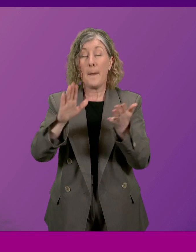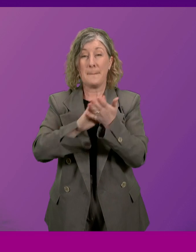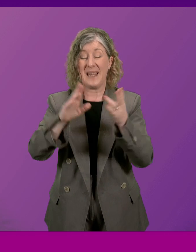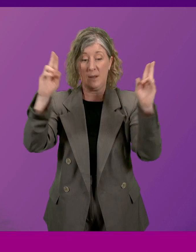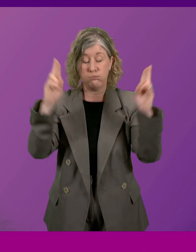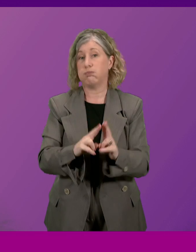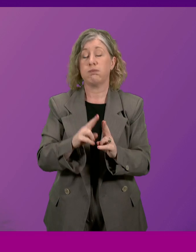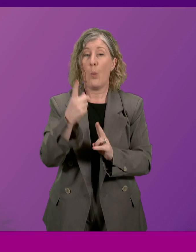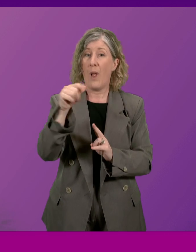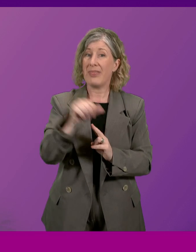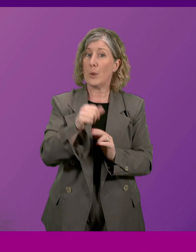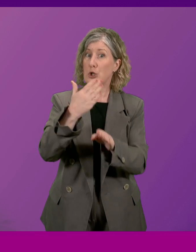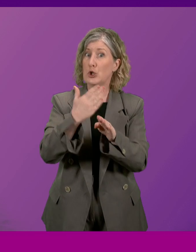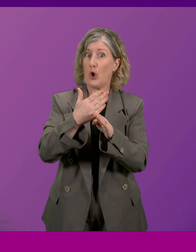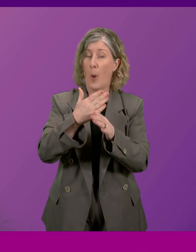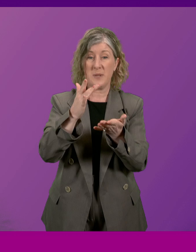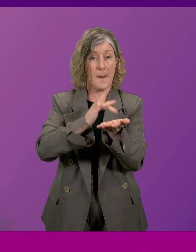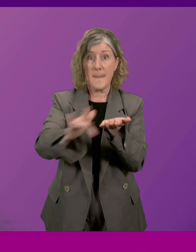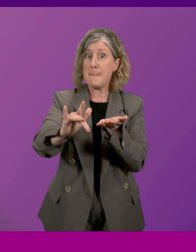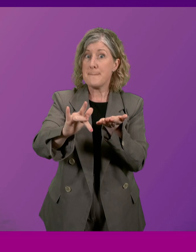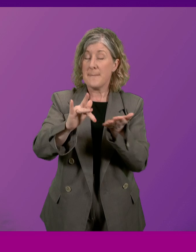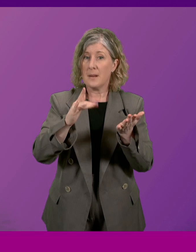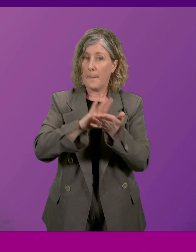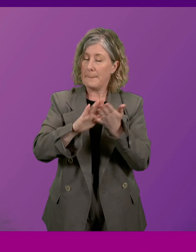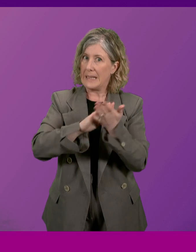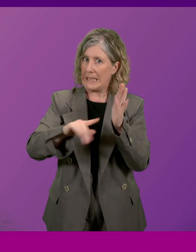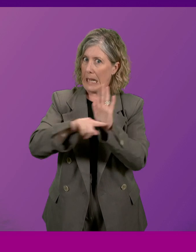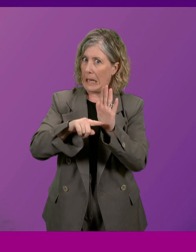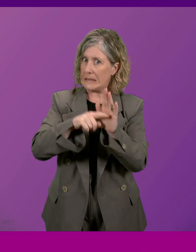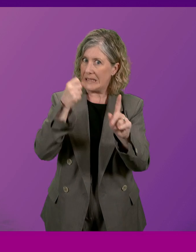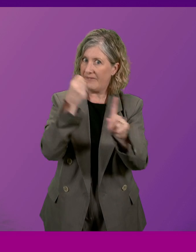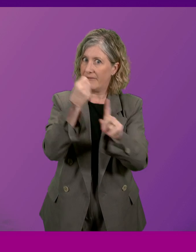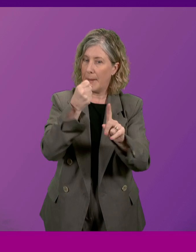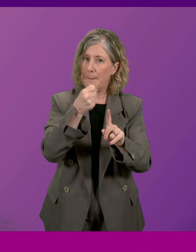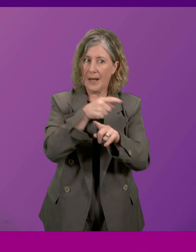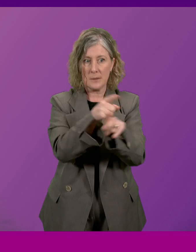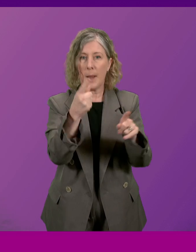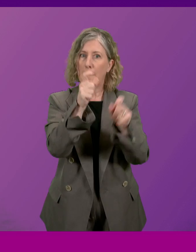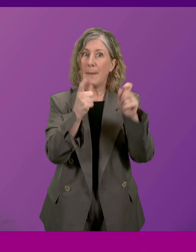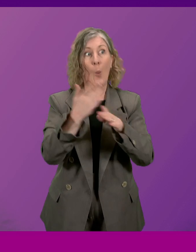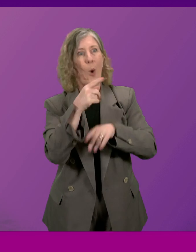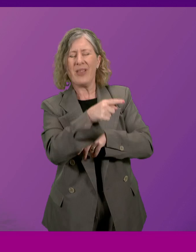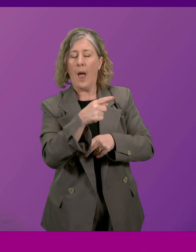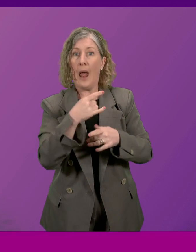the town and will have a negative impact on many employees who are settled there. The then Labour